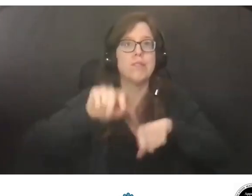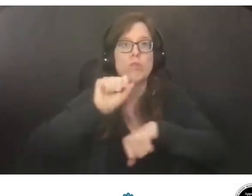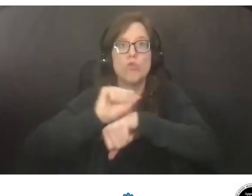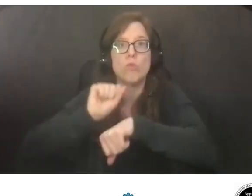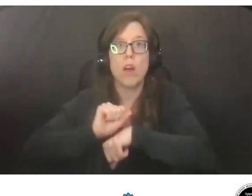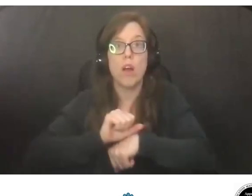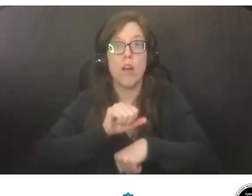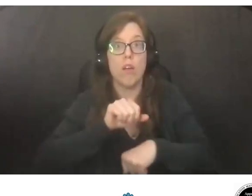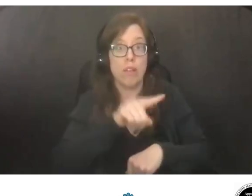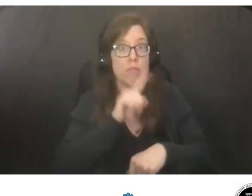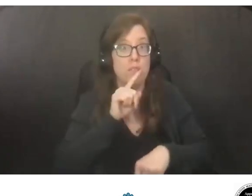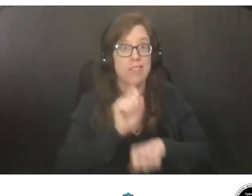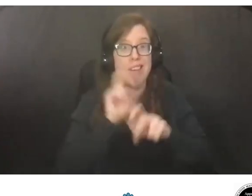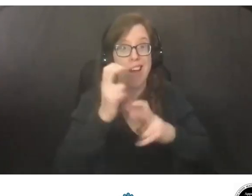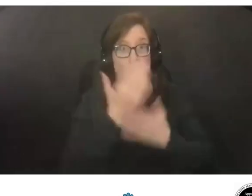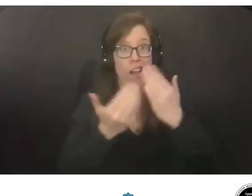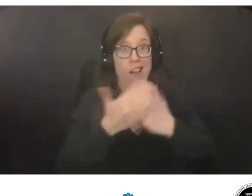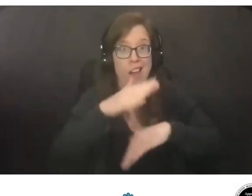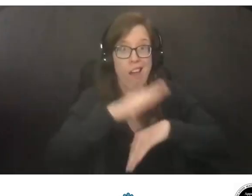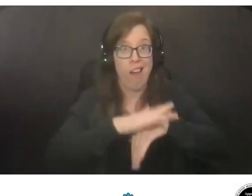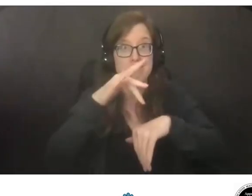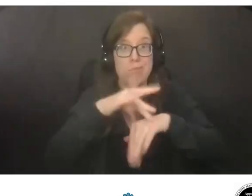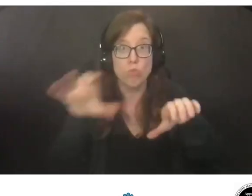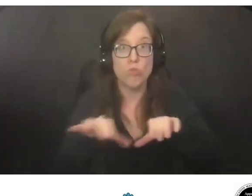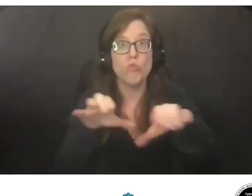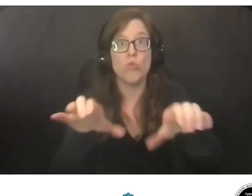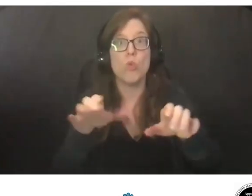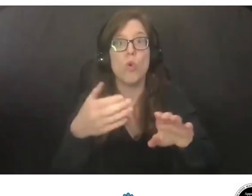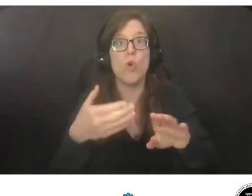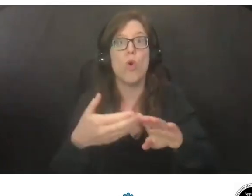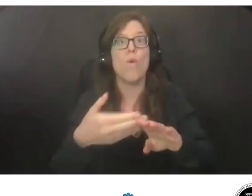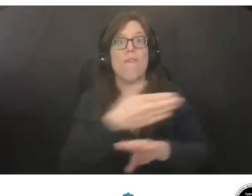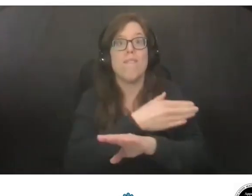need hands-on experiences in different jobs prior to entering the workforce to know what